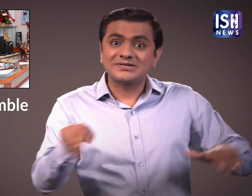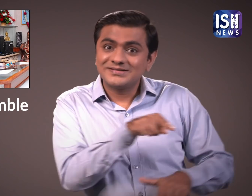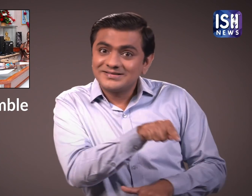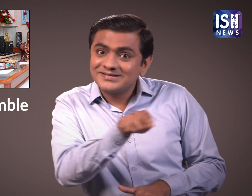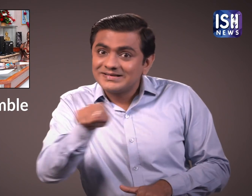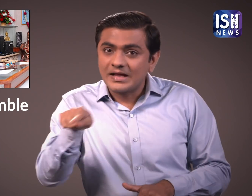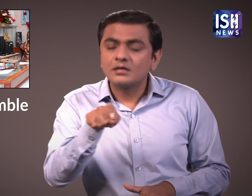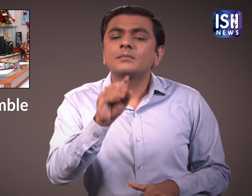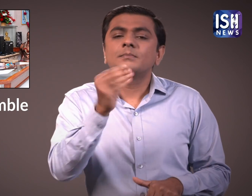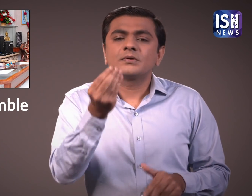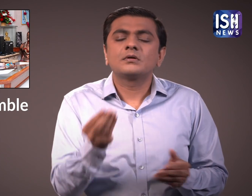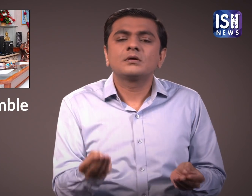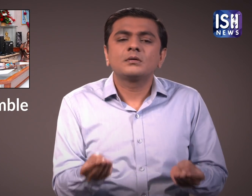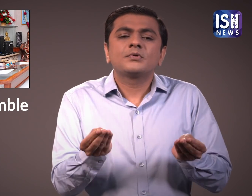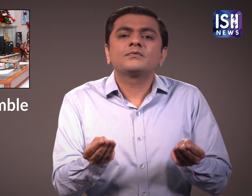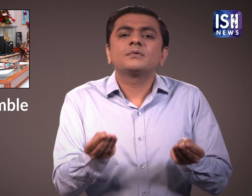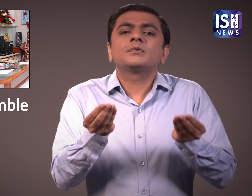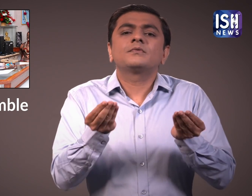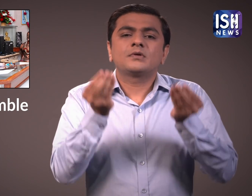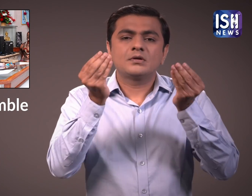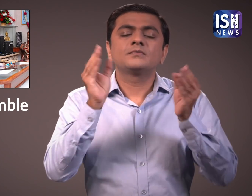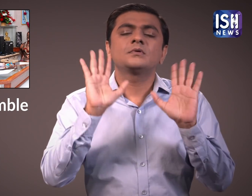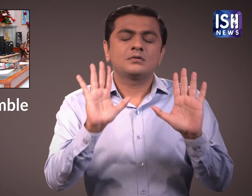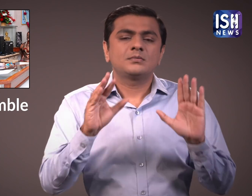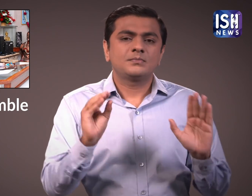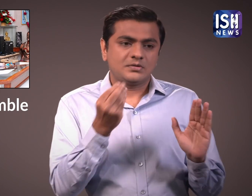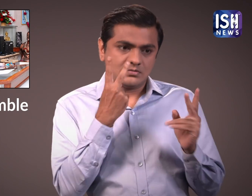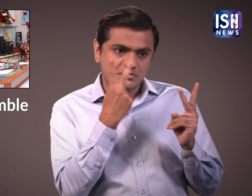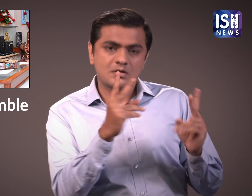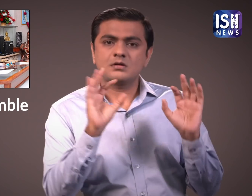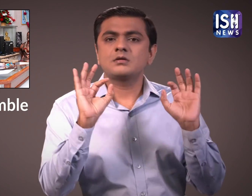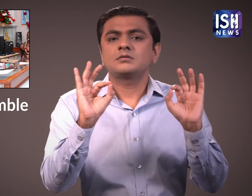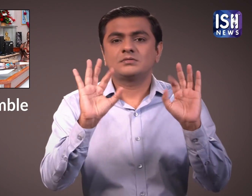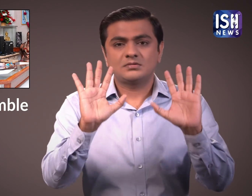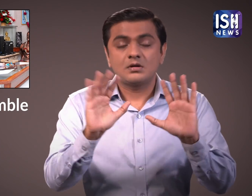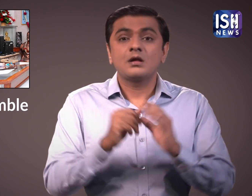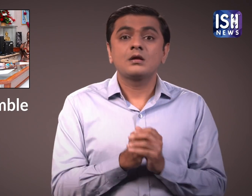“All the children are now stable and improving.